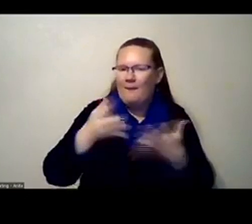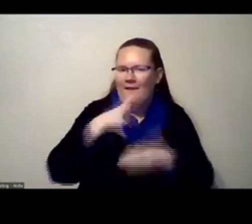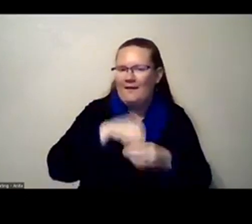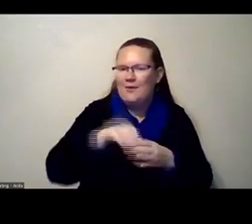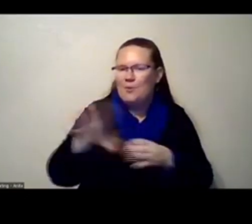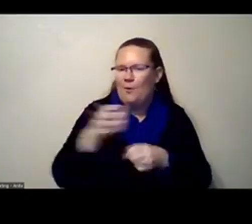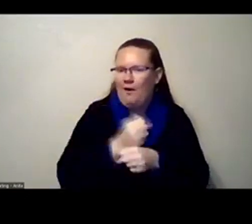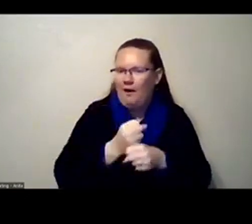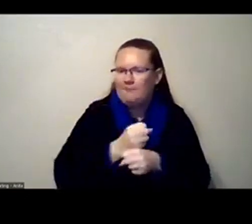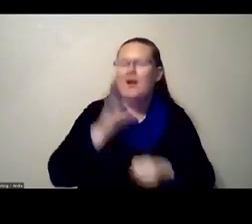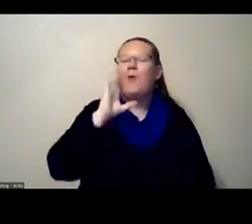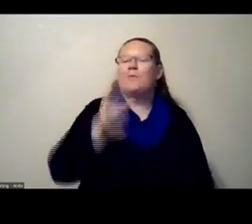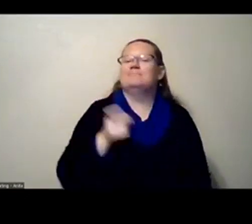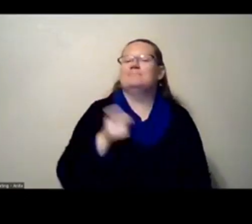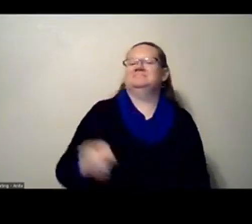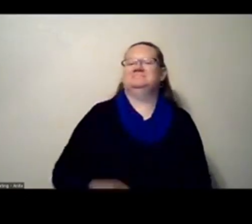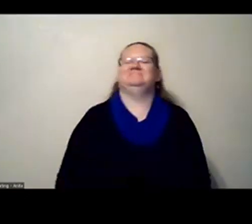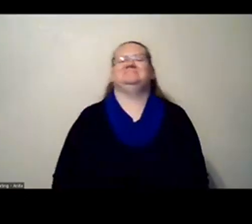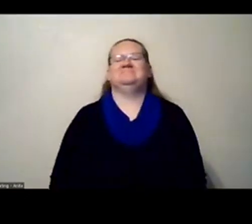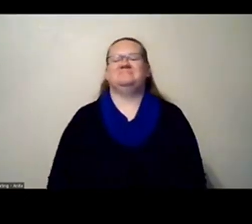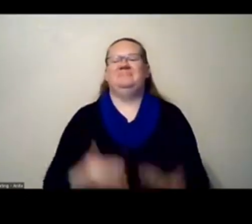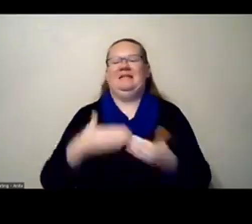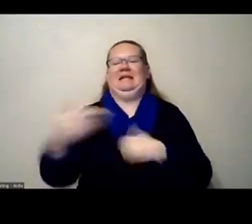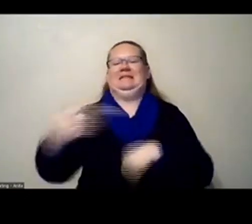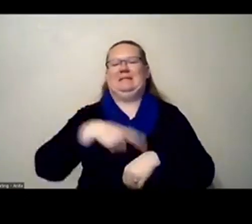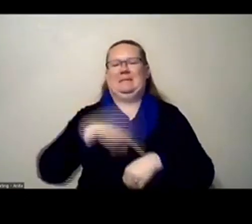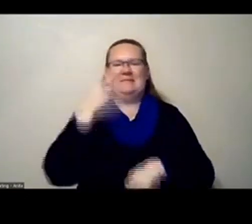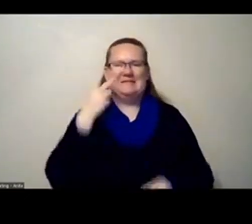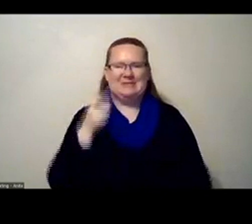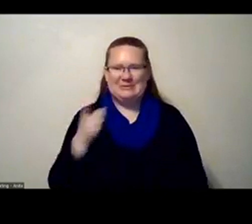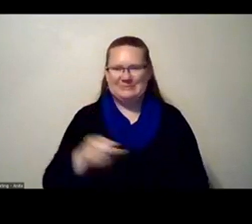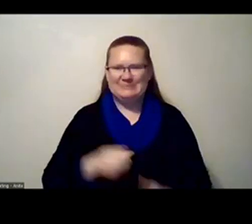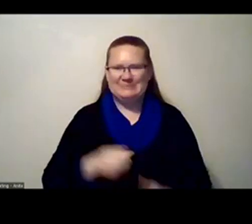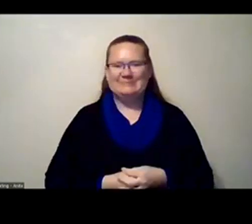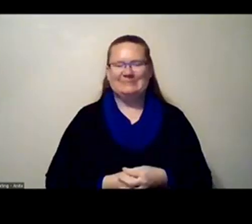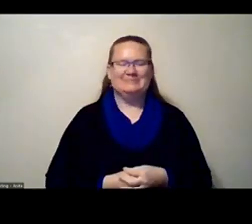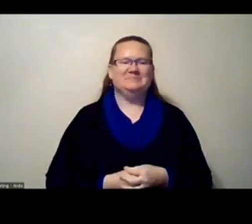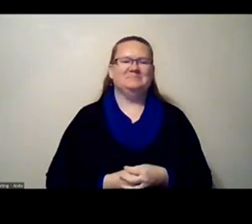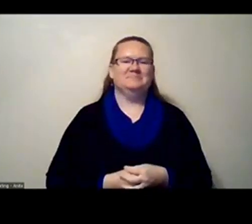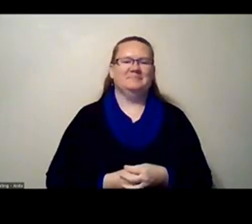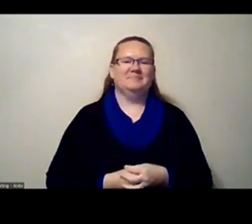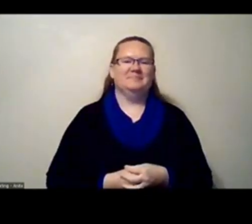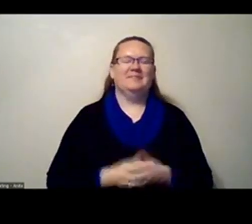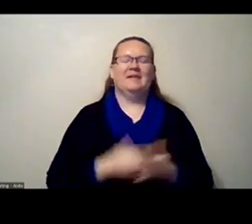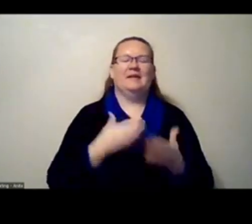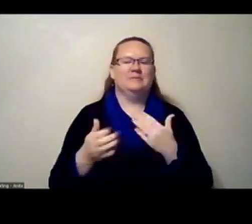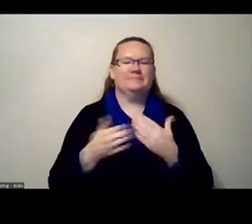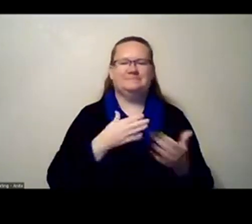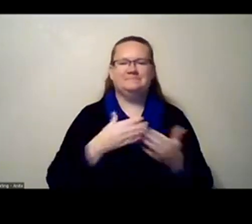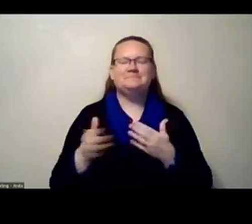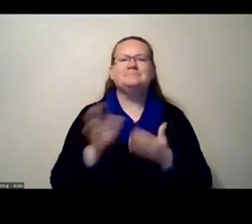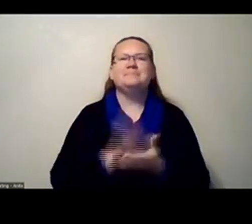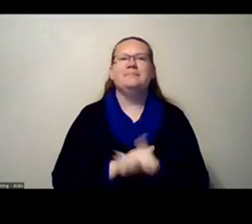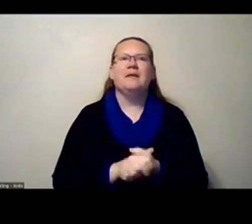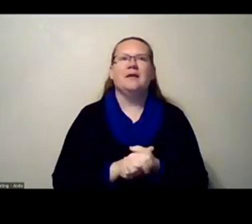and we will square that up next time. I see you next time the opportunity presents itself so.